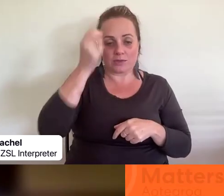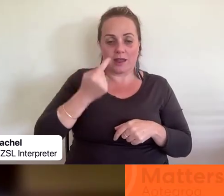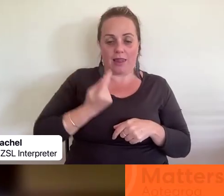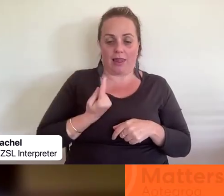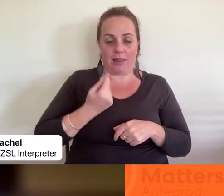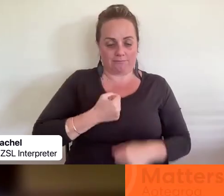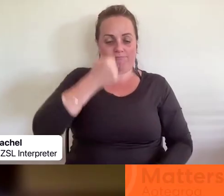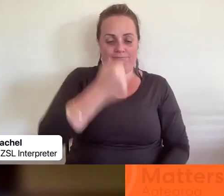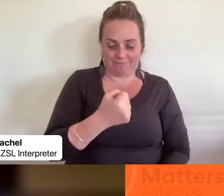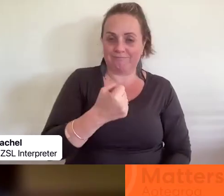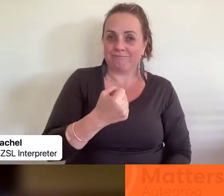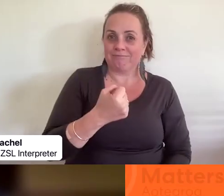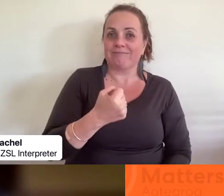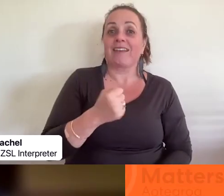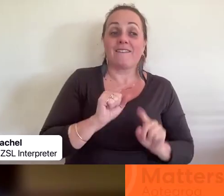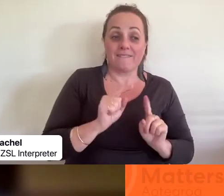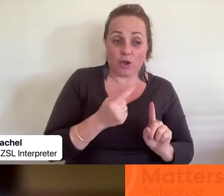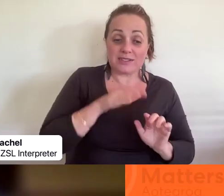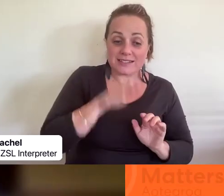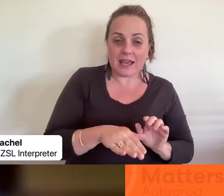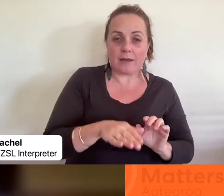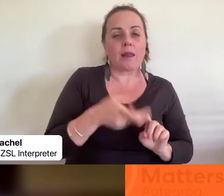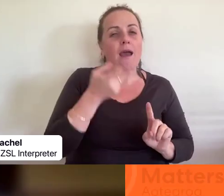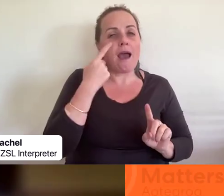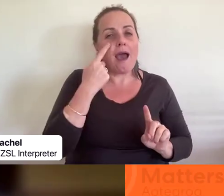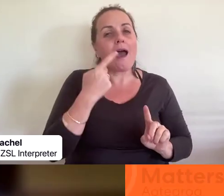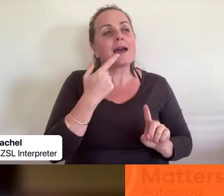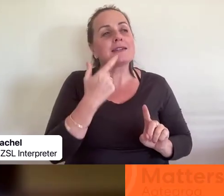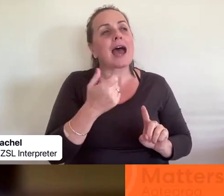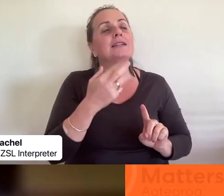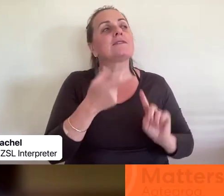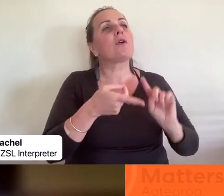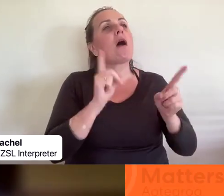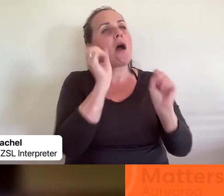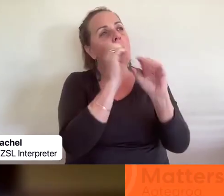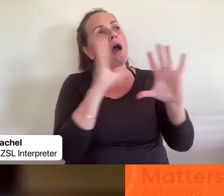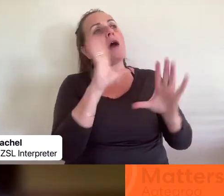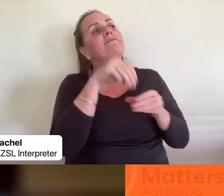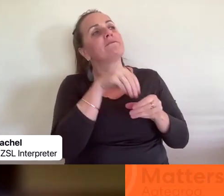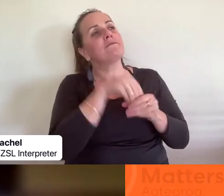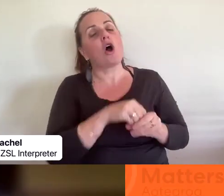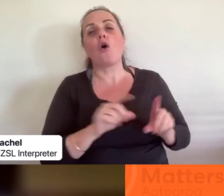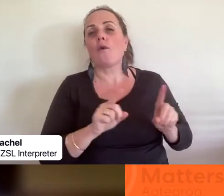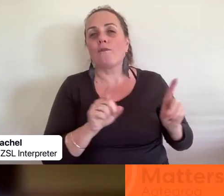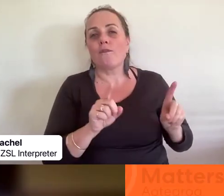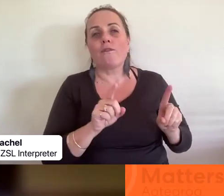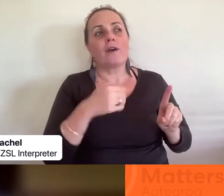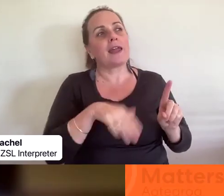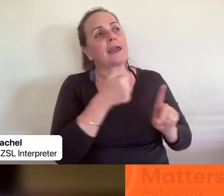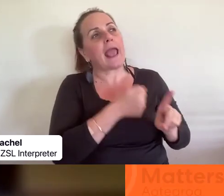that was what gave me a taste of what campaigning is involved, what's involved in campaigning. And